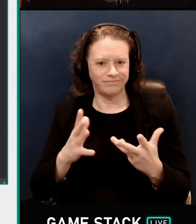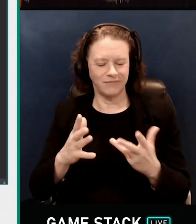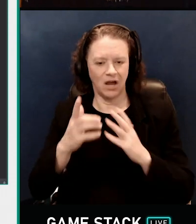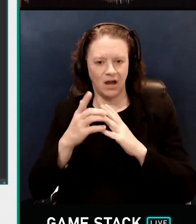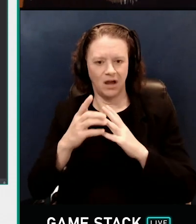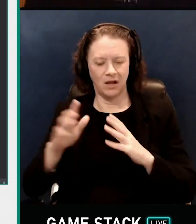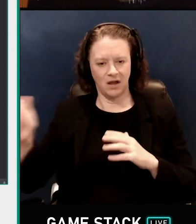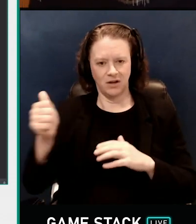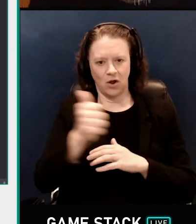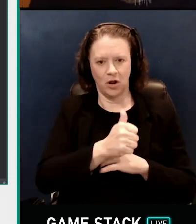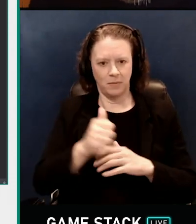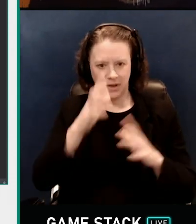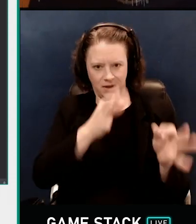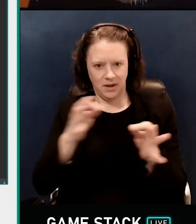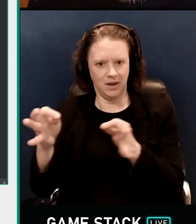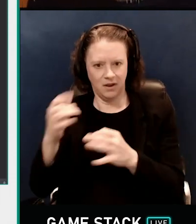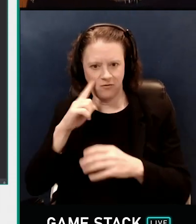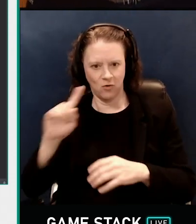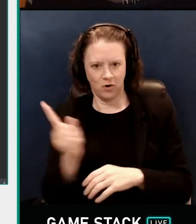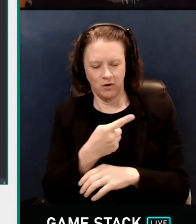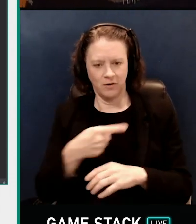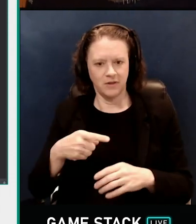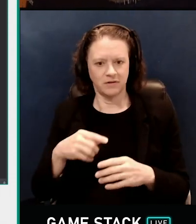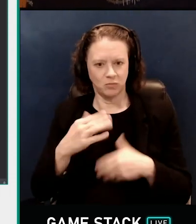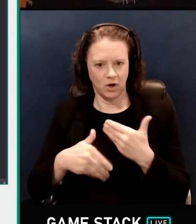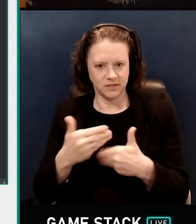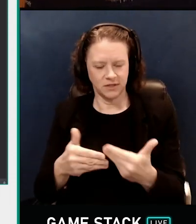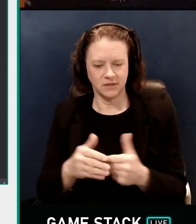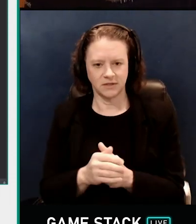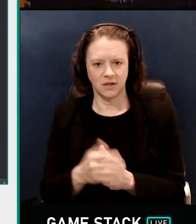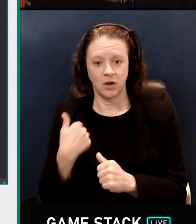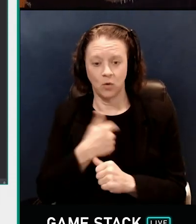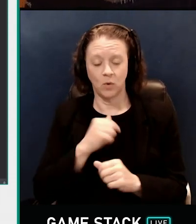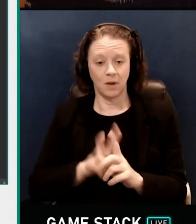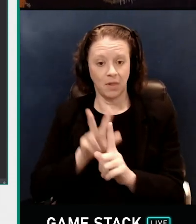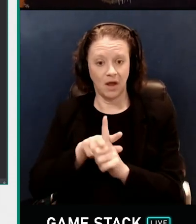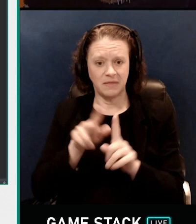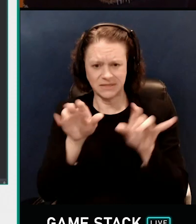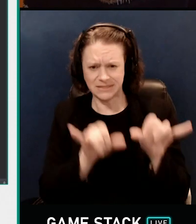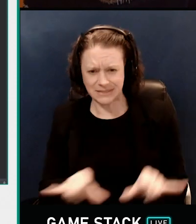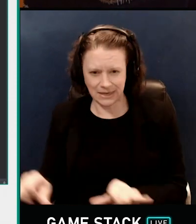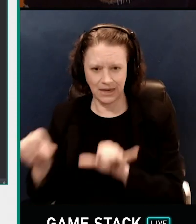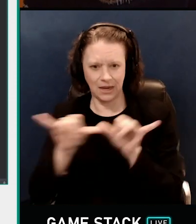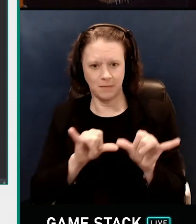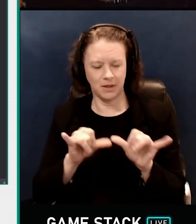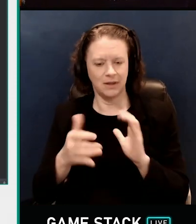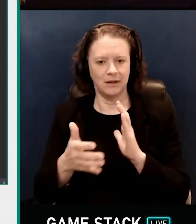So we applied the same standardization technique when it came to the white component.